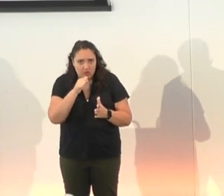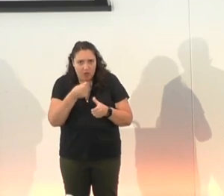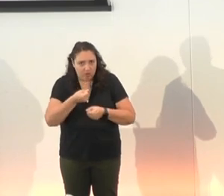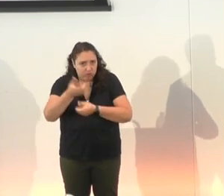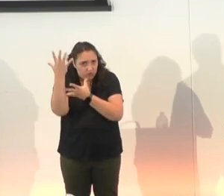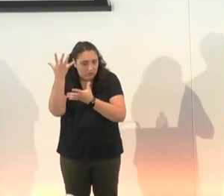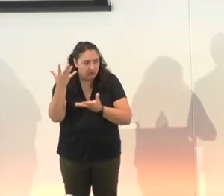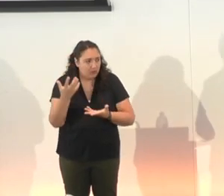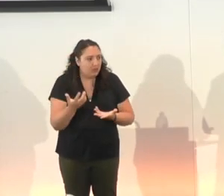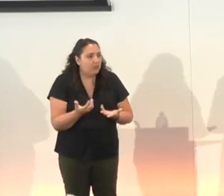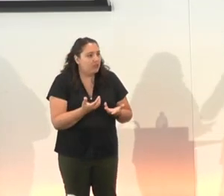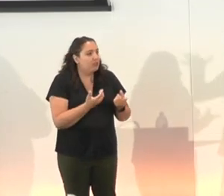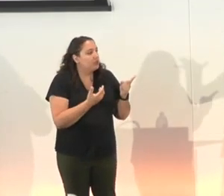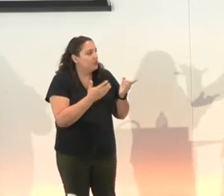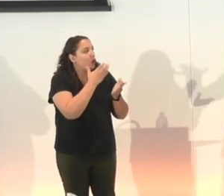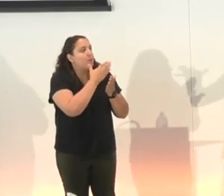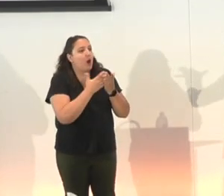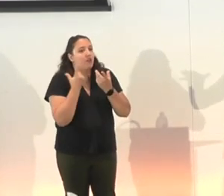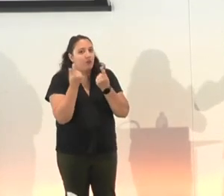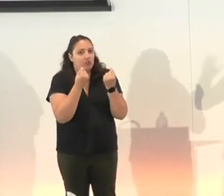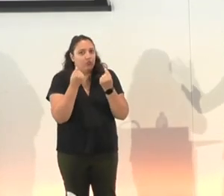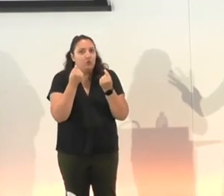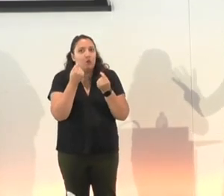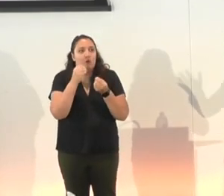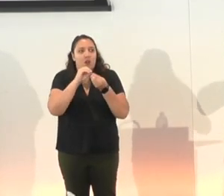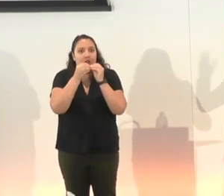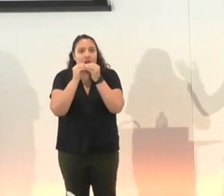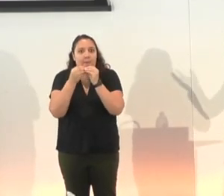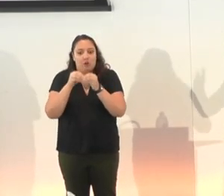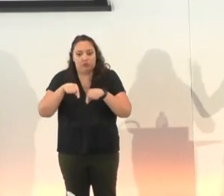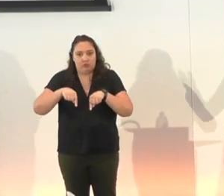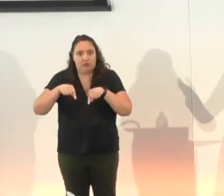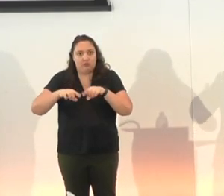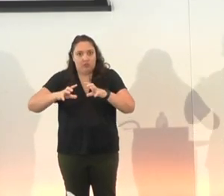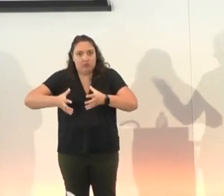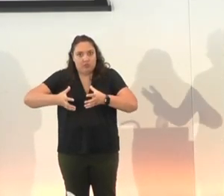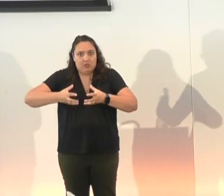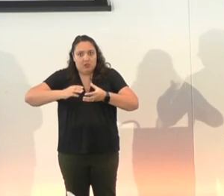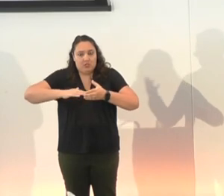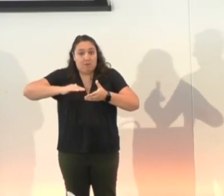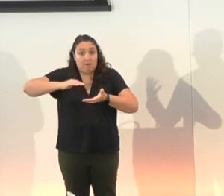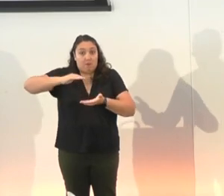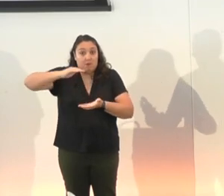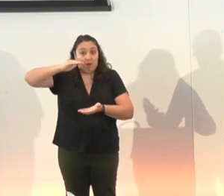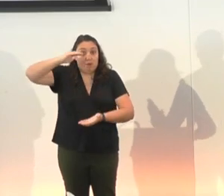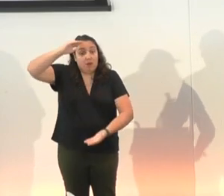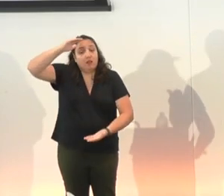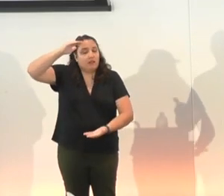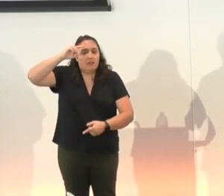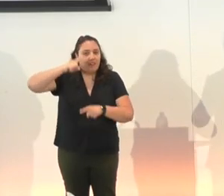Greg: The part of what we want to do is to get the numbers up so they don't throw them out. It doesn't make sense to throw them out, they are significant enough to be included.